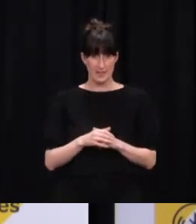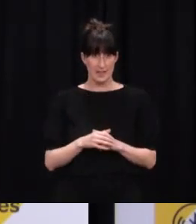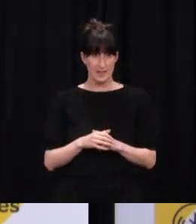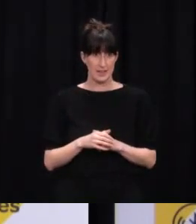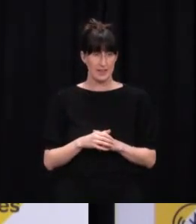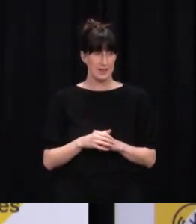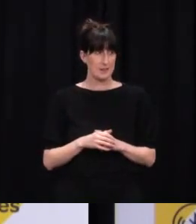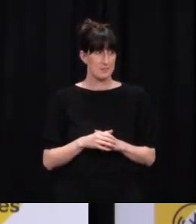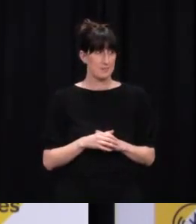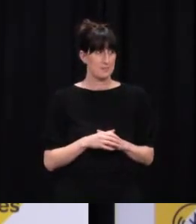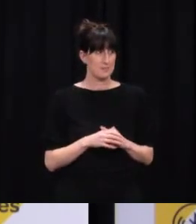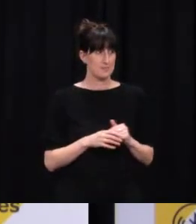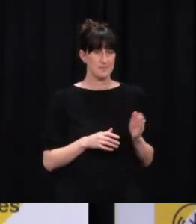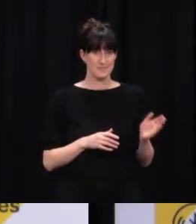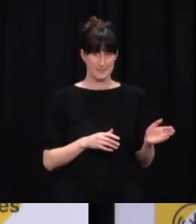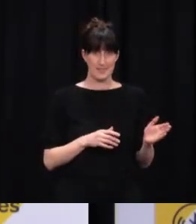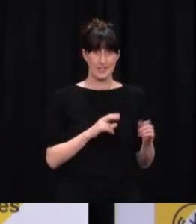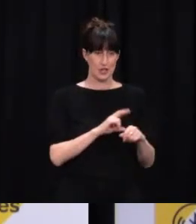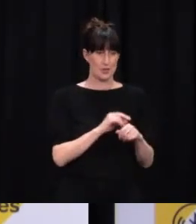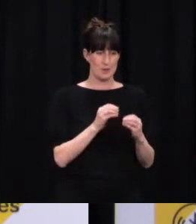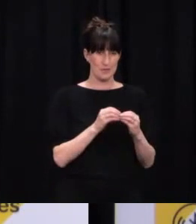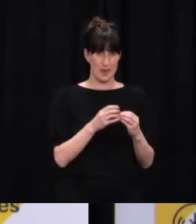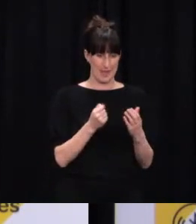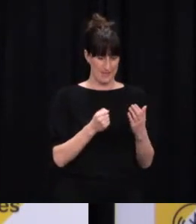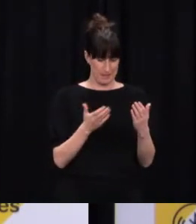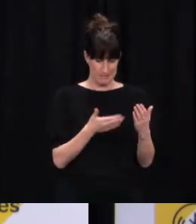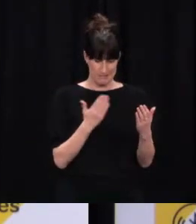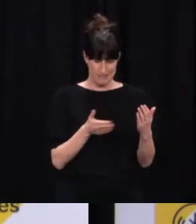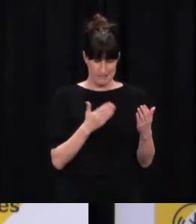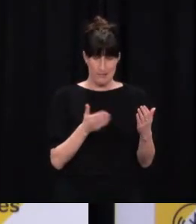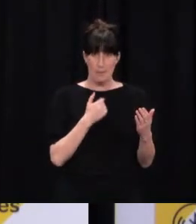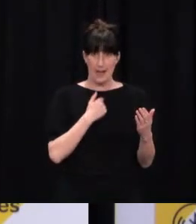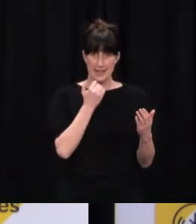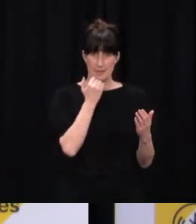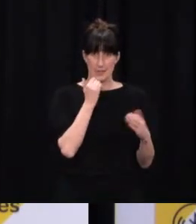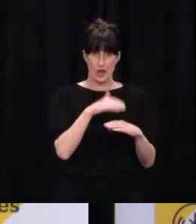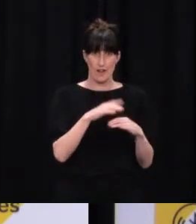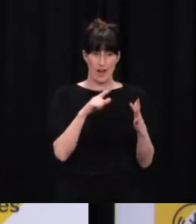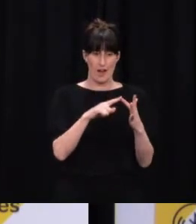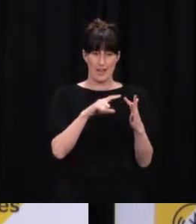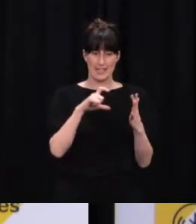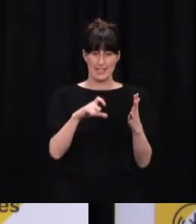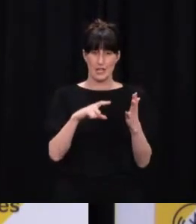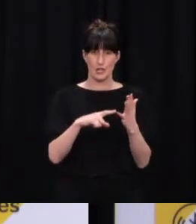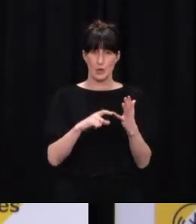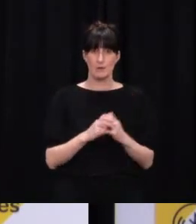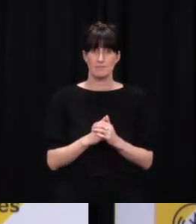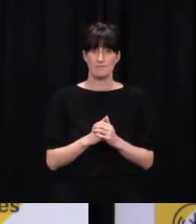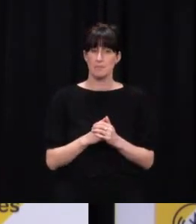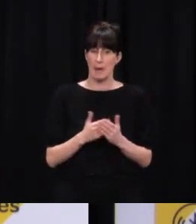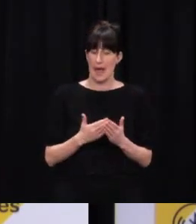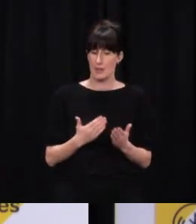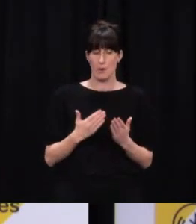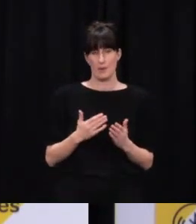in facilities that are intensive wards and Emergency Departments? >>Dr Bloomfield brings down those numbers